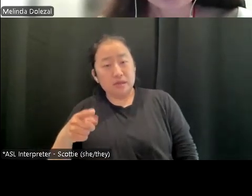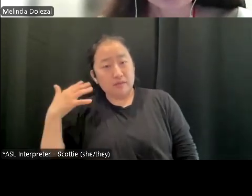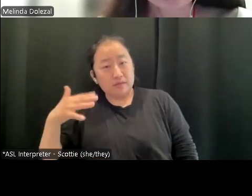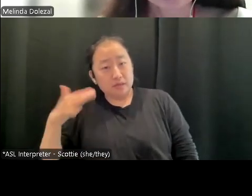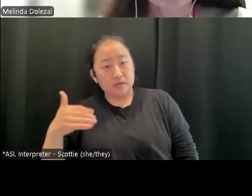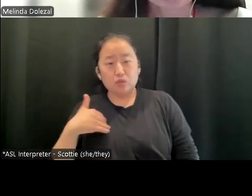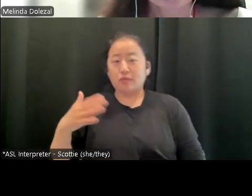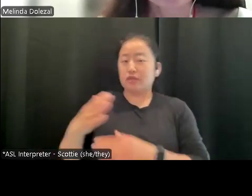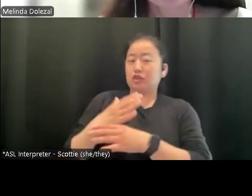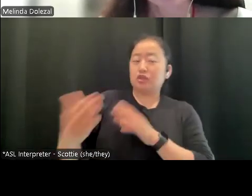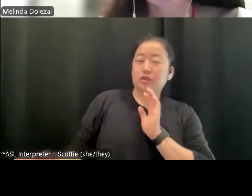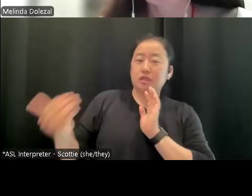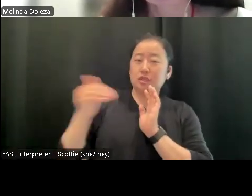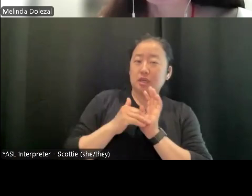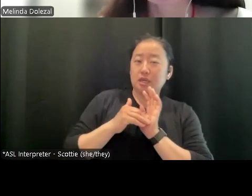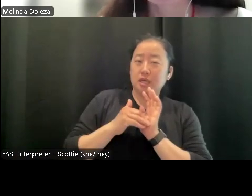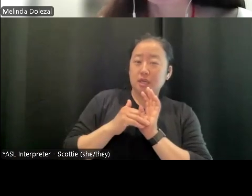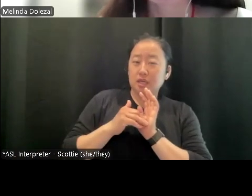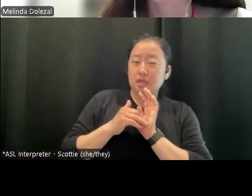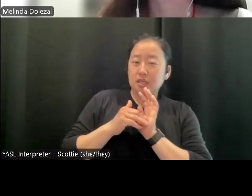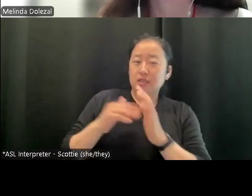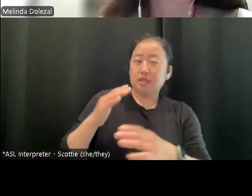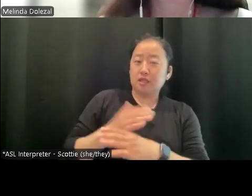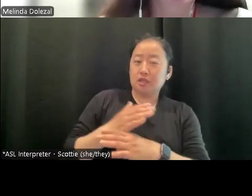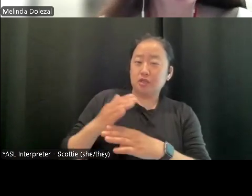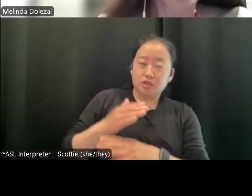and then -- "share audio." >> Melinda: Gotcha.